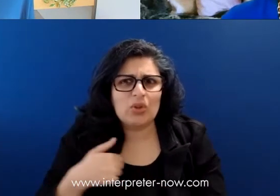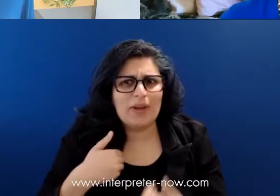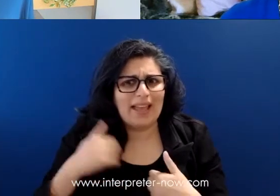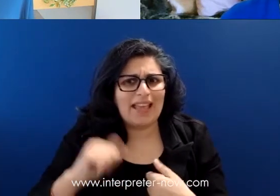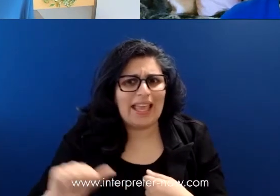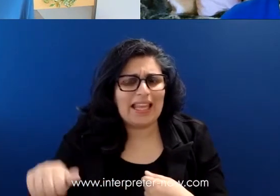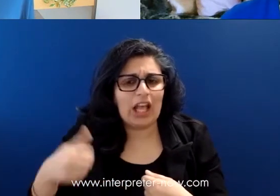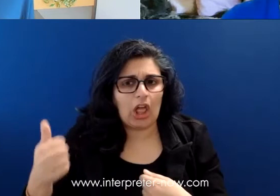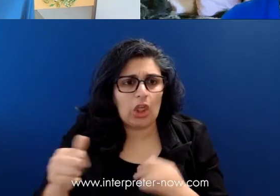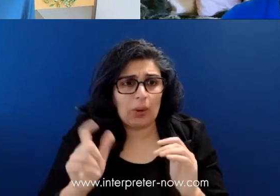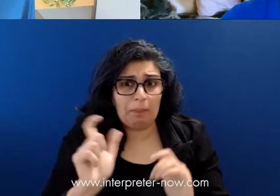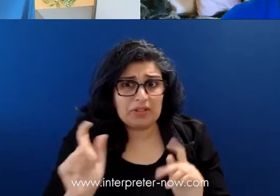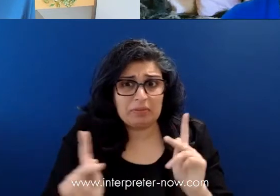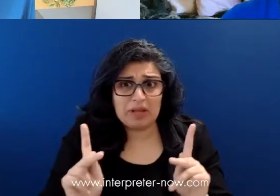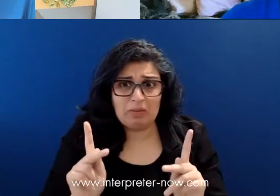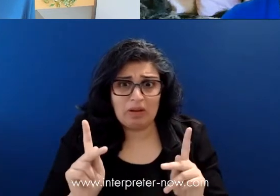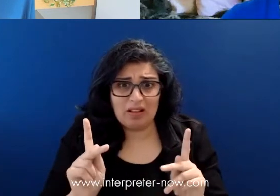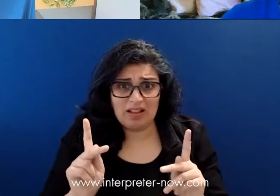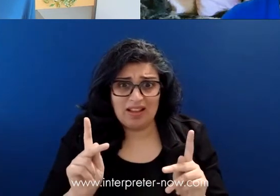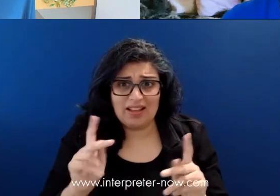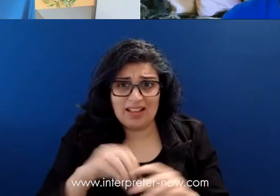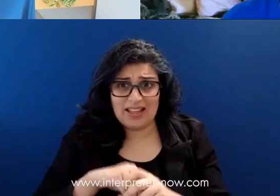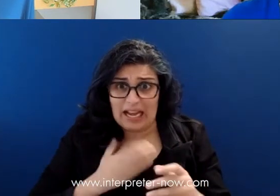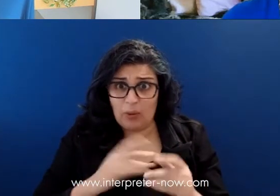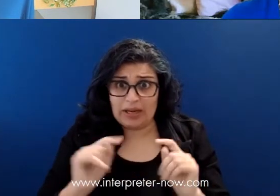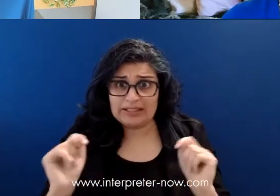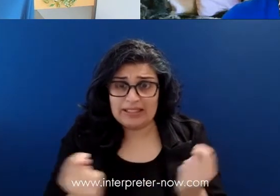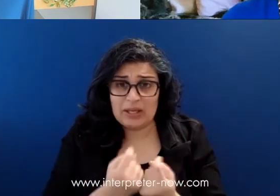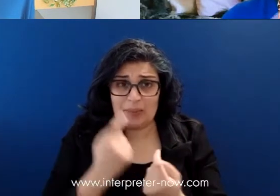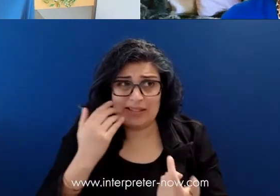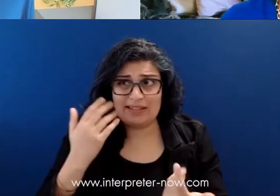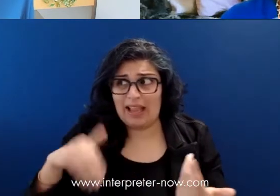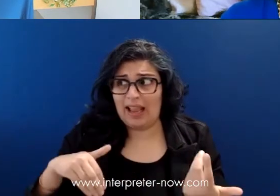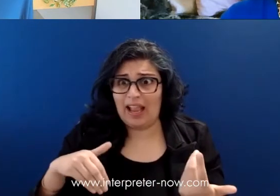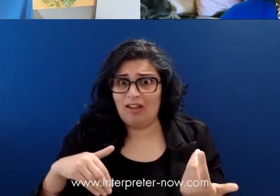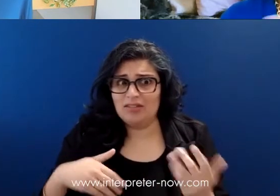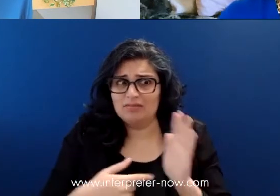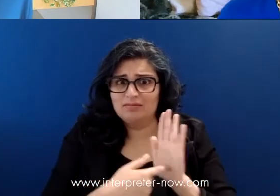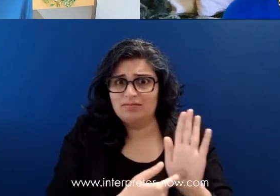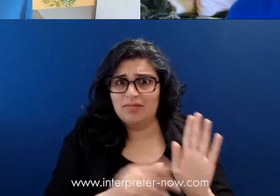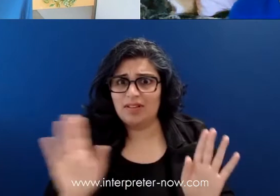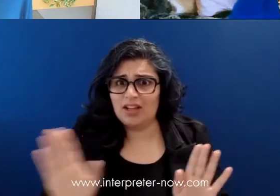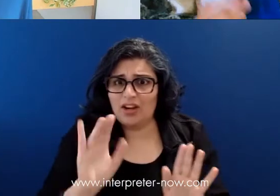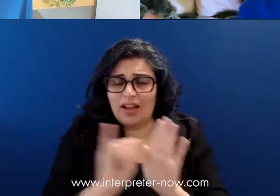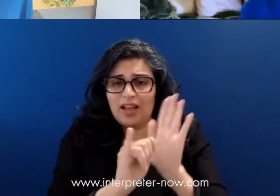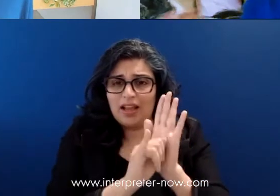might not know about because they haven't shared, who you feel would have a level of